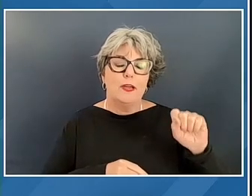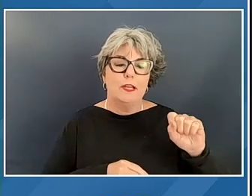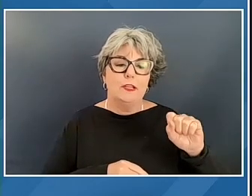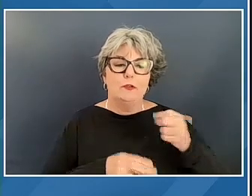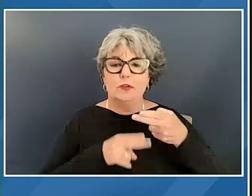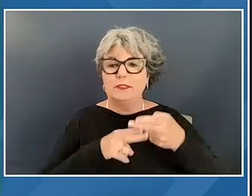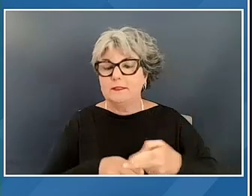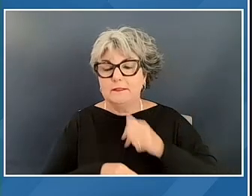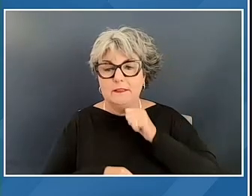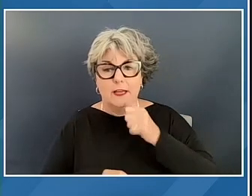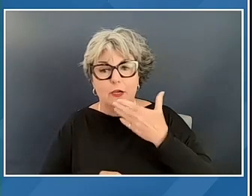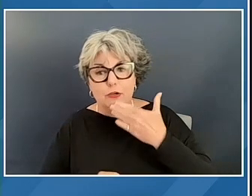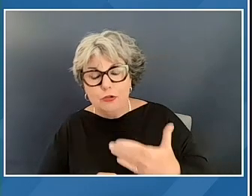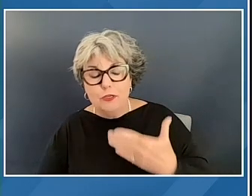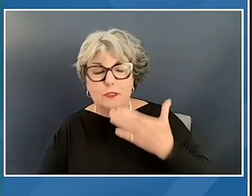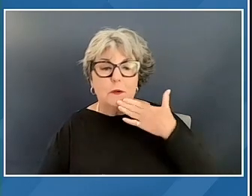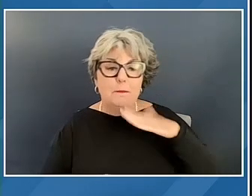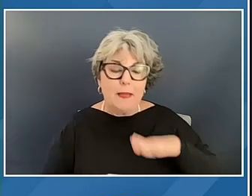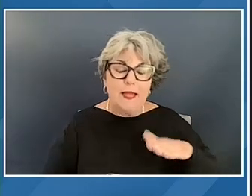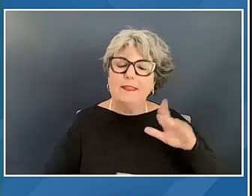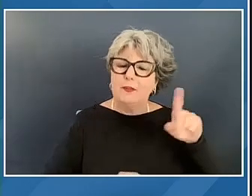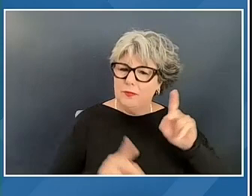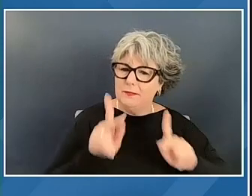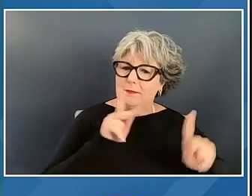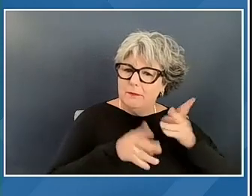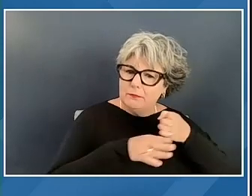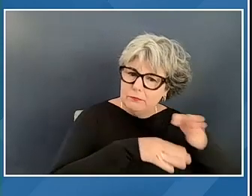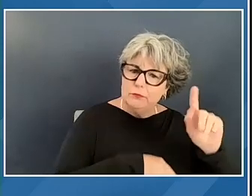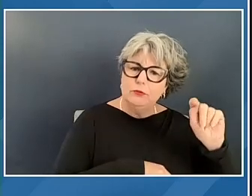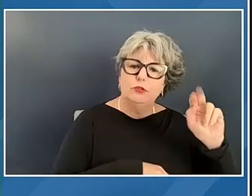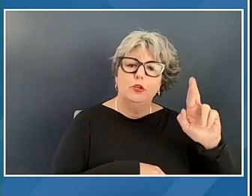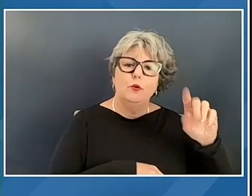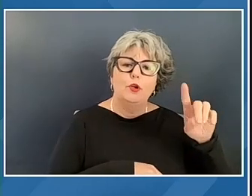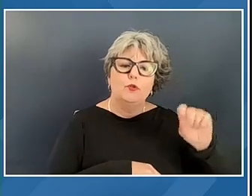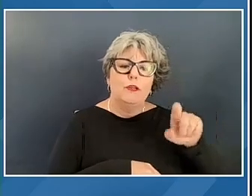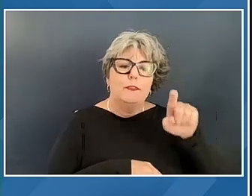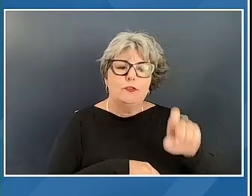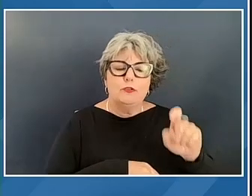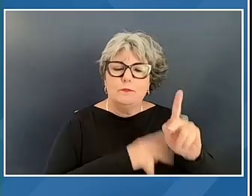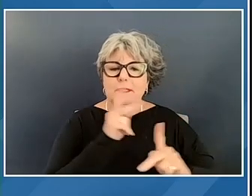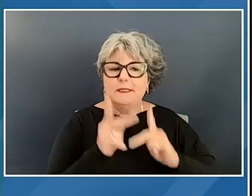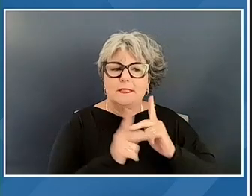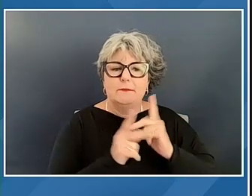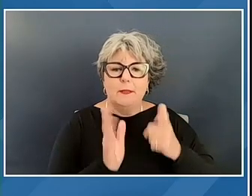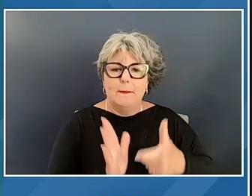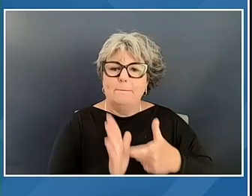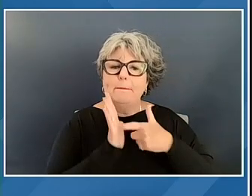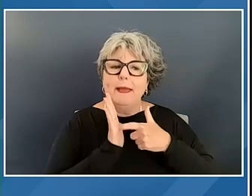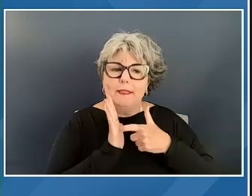of our people at. And so I think that there should be some sort of mandatory thing in college or